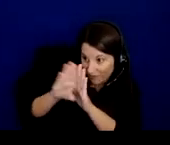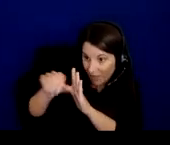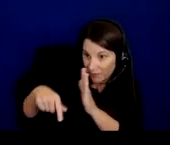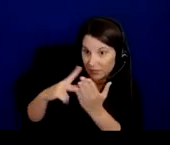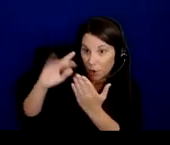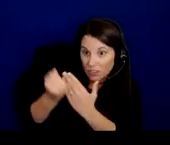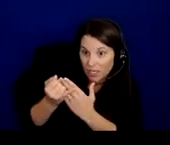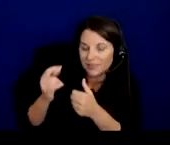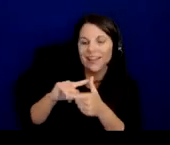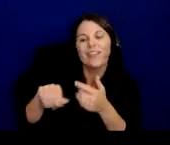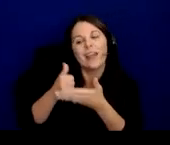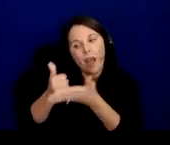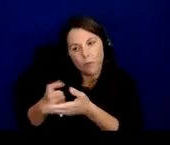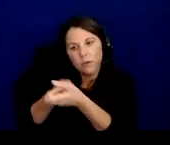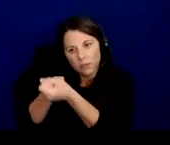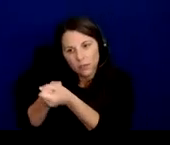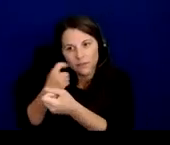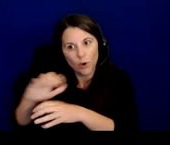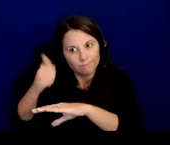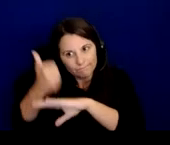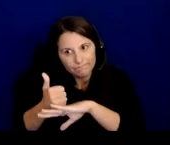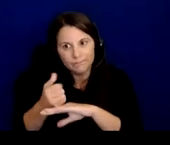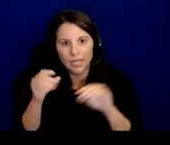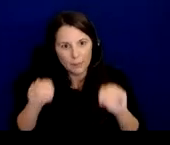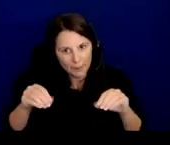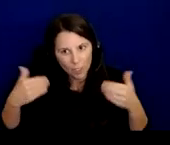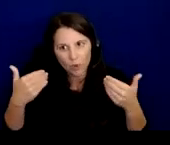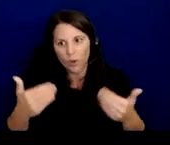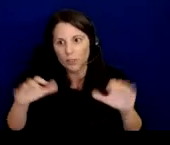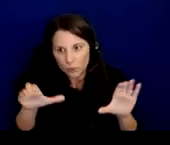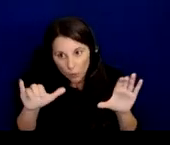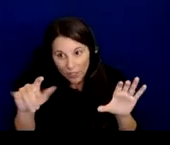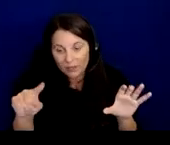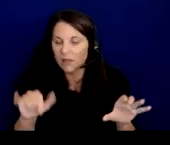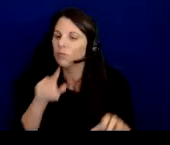whatever it may be in the community or on campus, again, I think that would make a pretty significant impact.